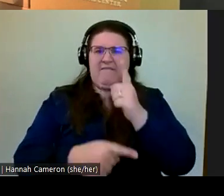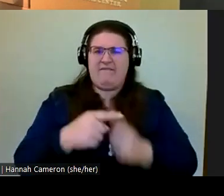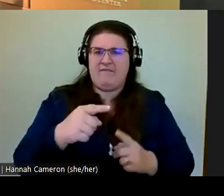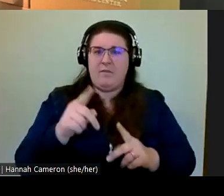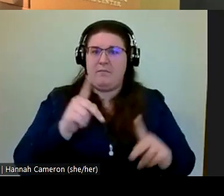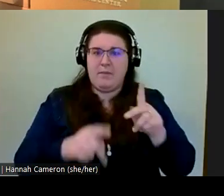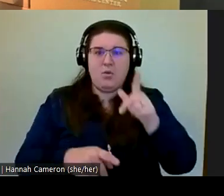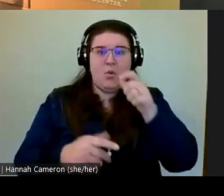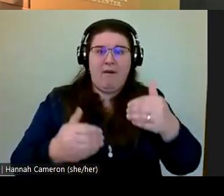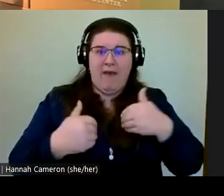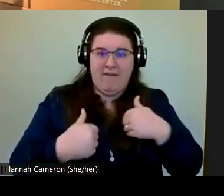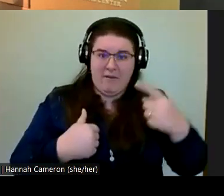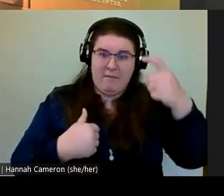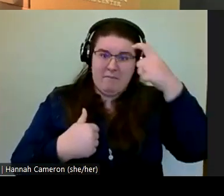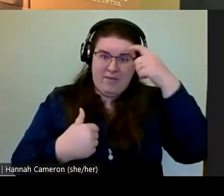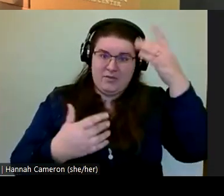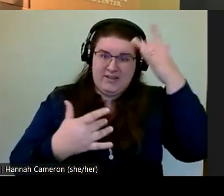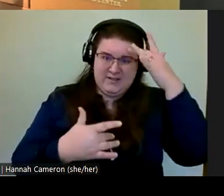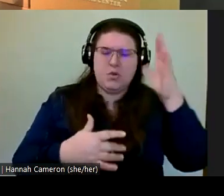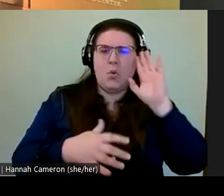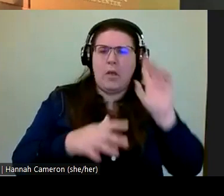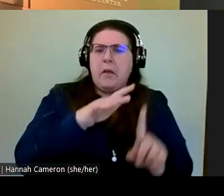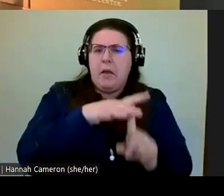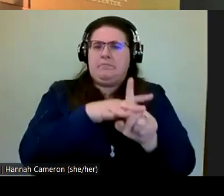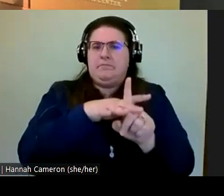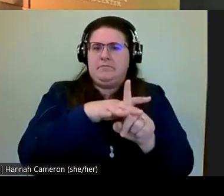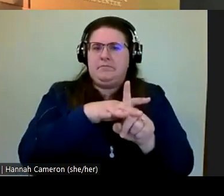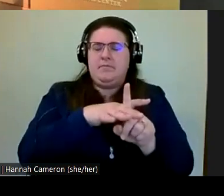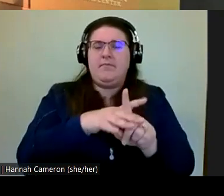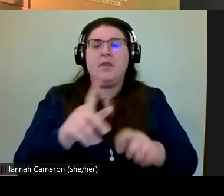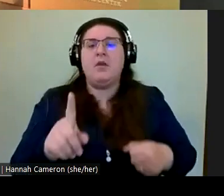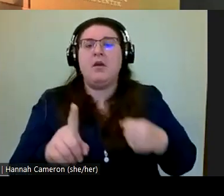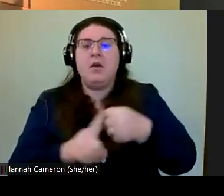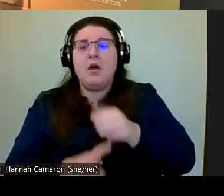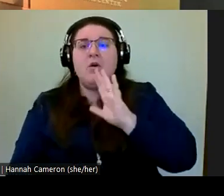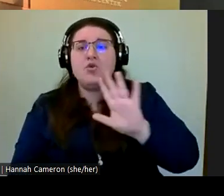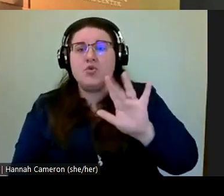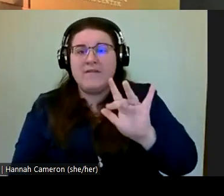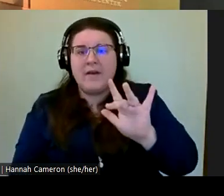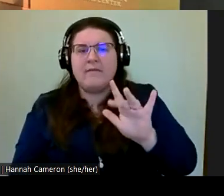to present it uh with something uh by the time we're 25 years old it's 75% and then if you're